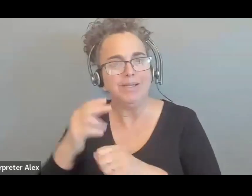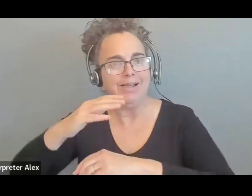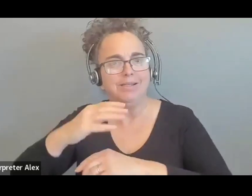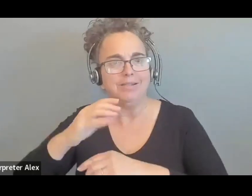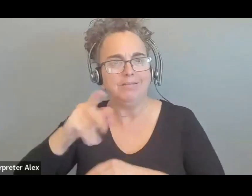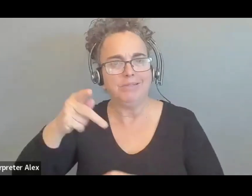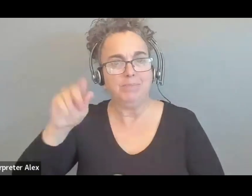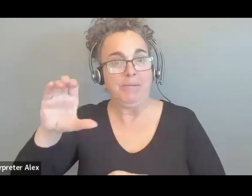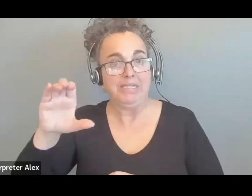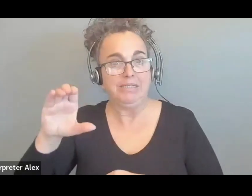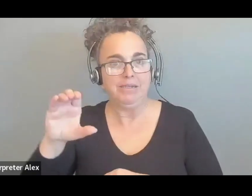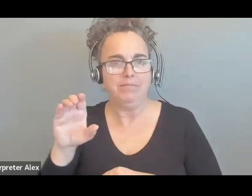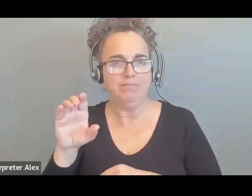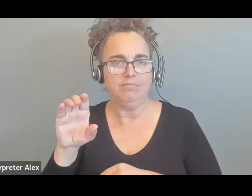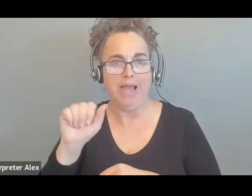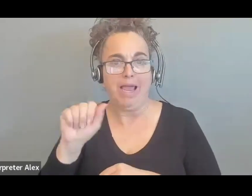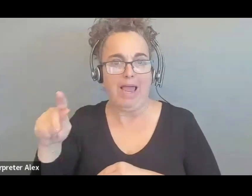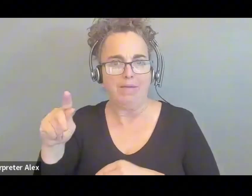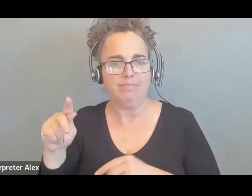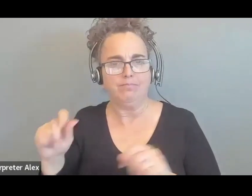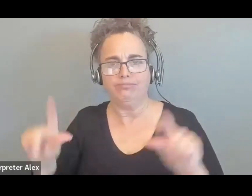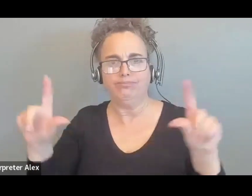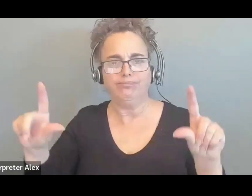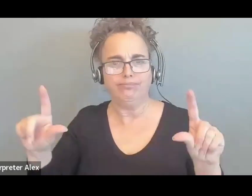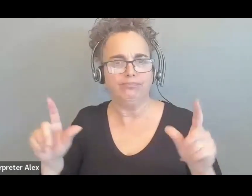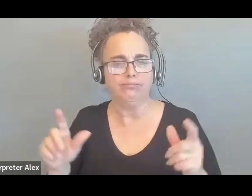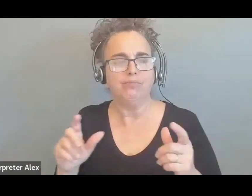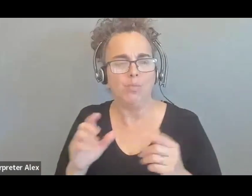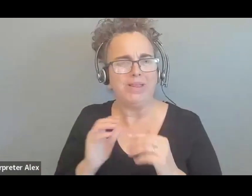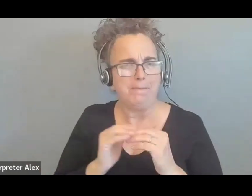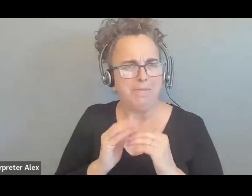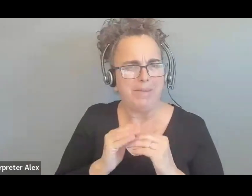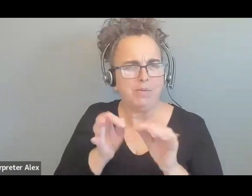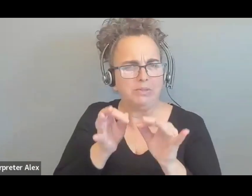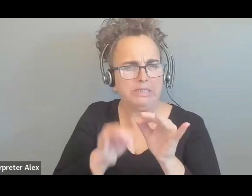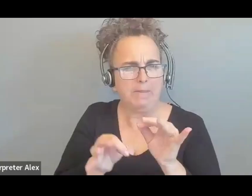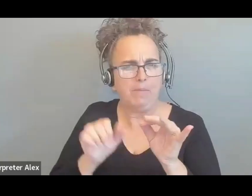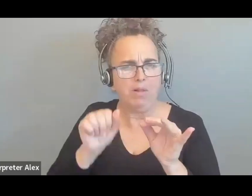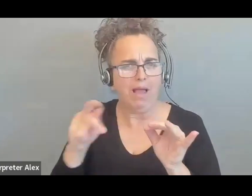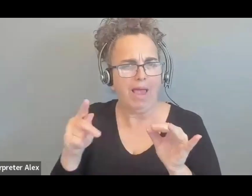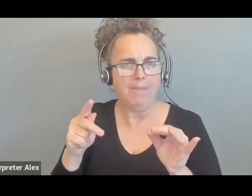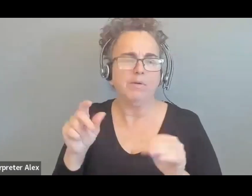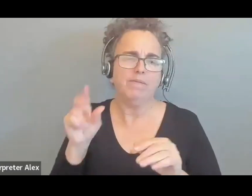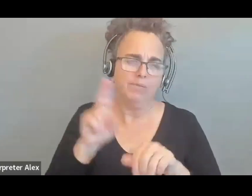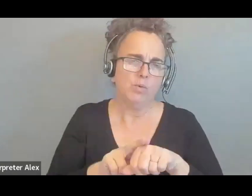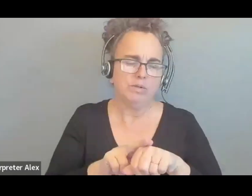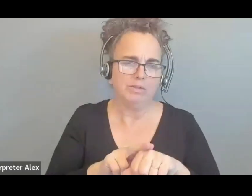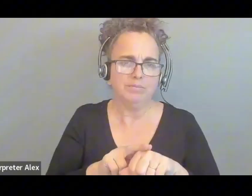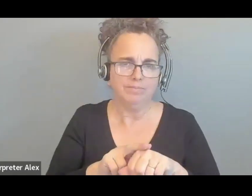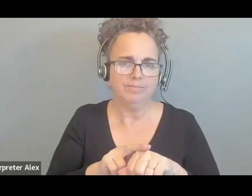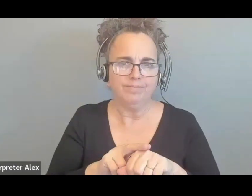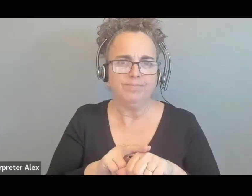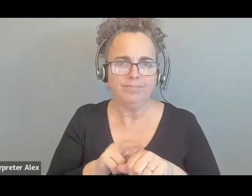with a true more minimum viable app. Yes, there's limitations of the screen reader experience